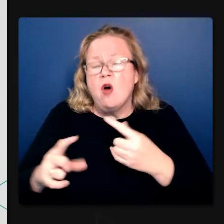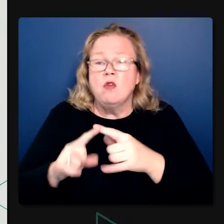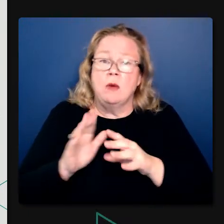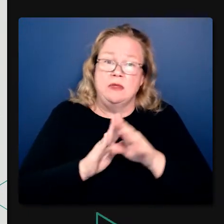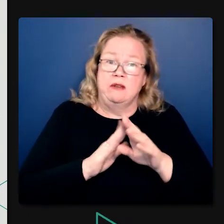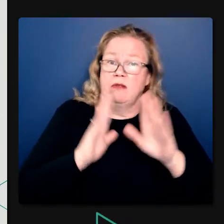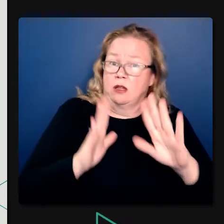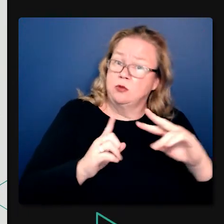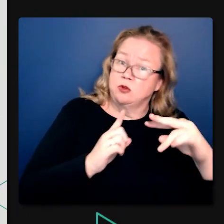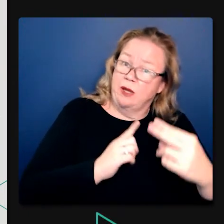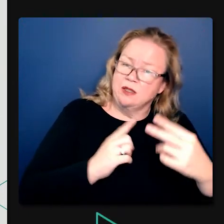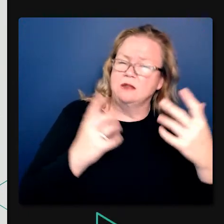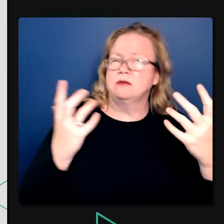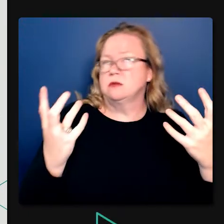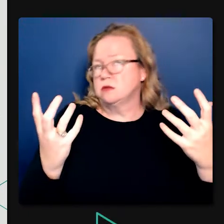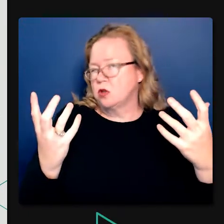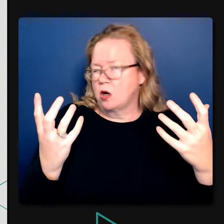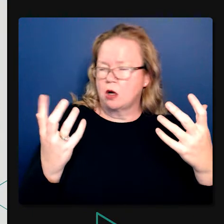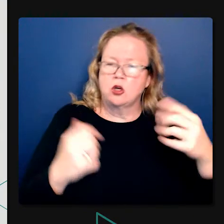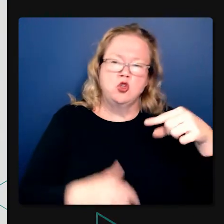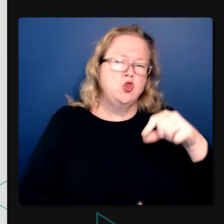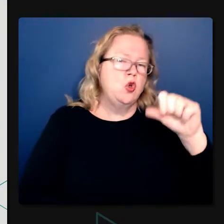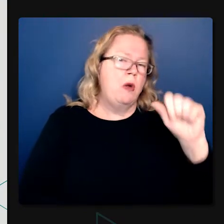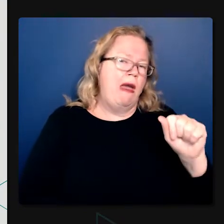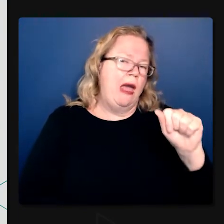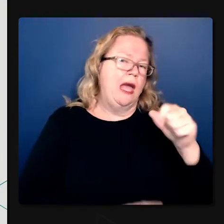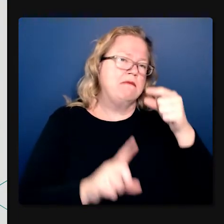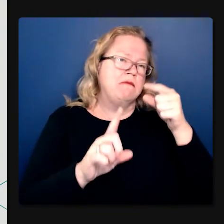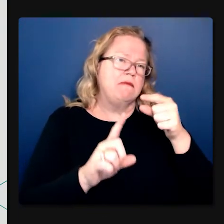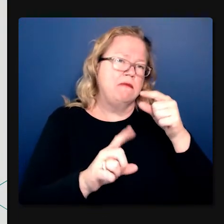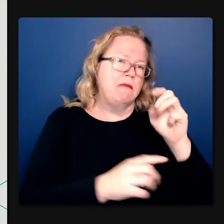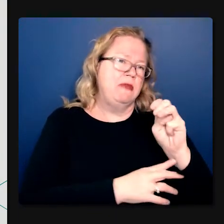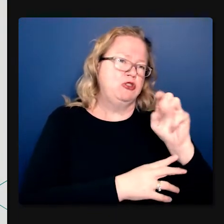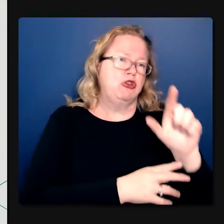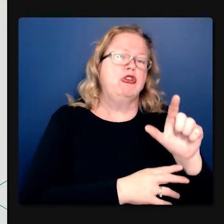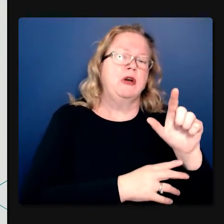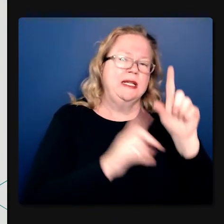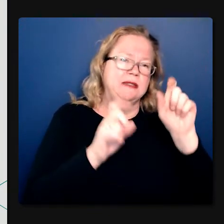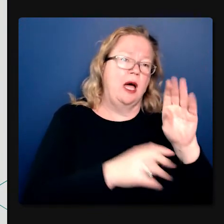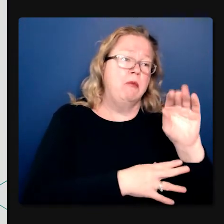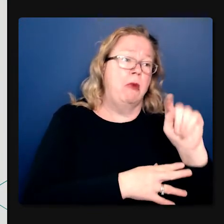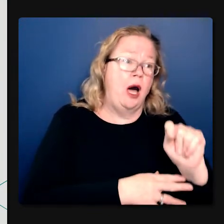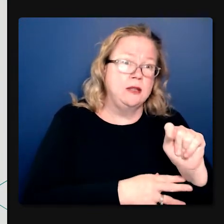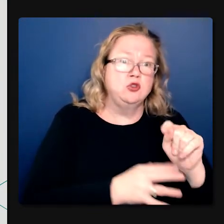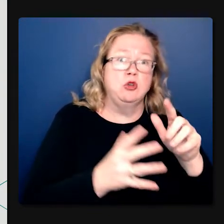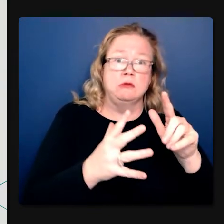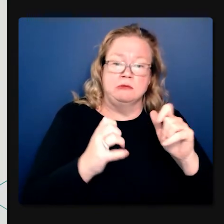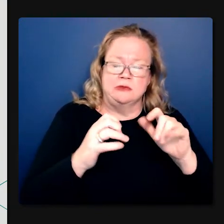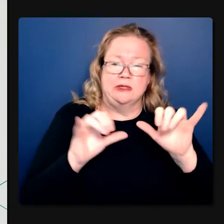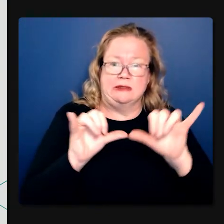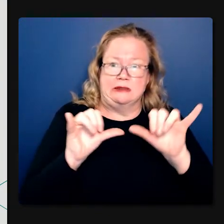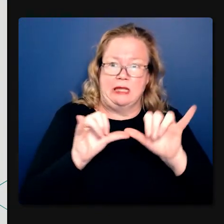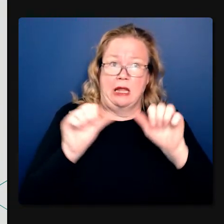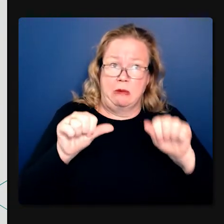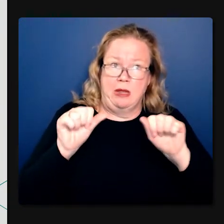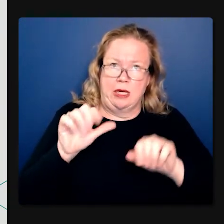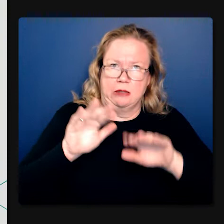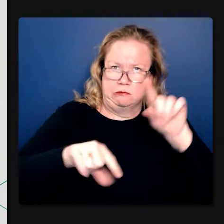from a developer perspective are QA machine learning testing bots to rapidly expand scalability of game testing.